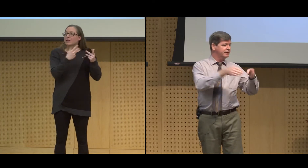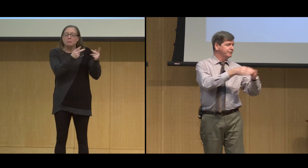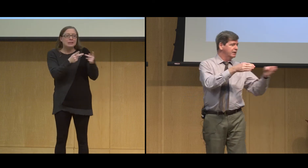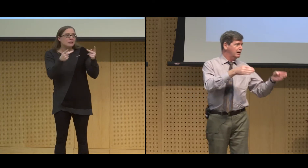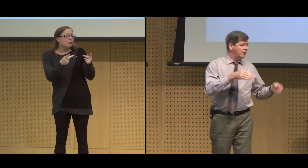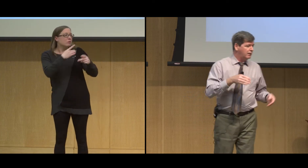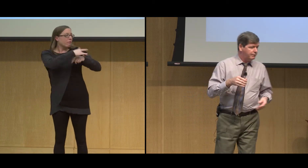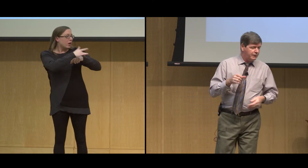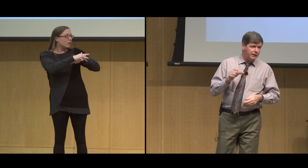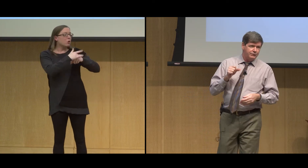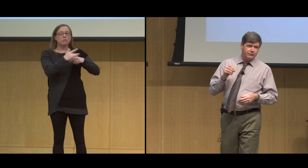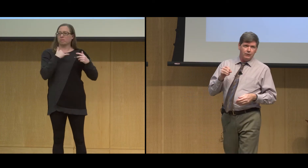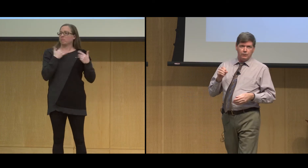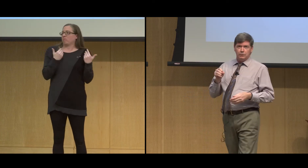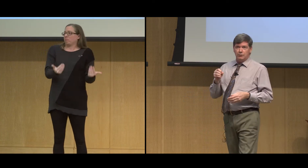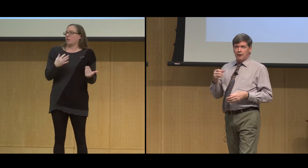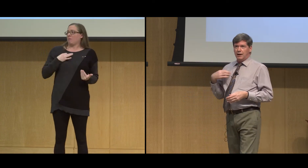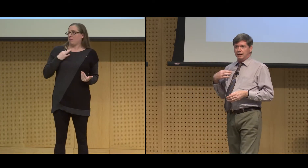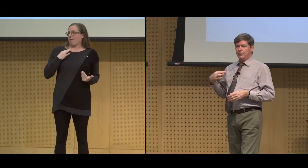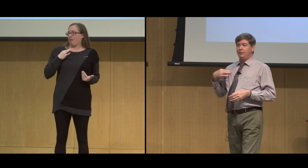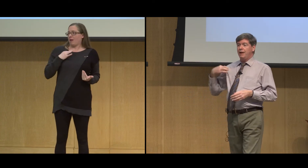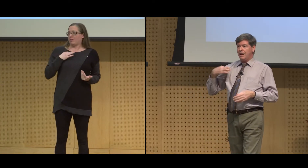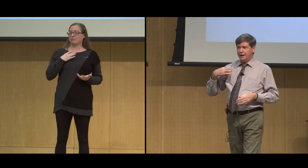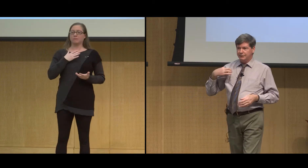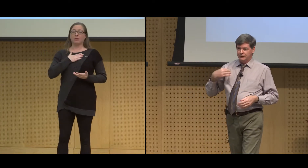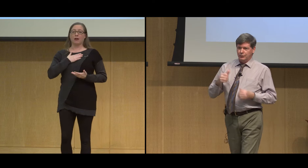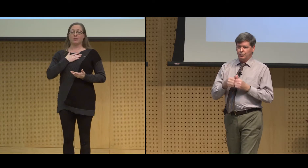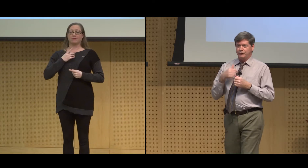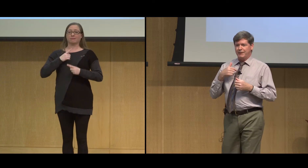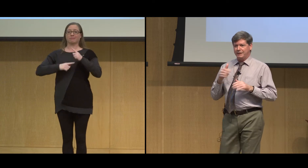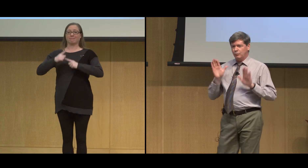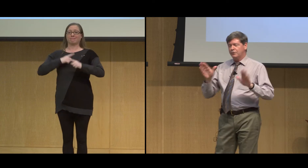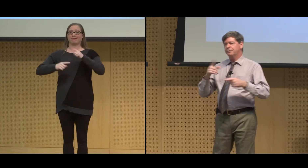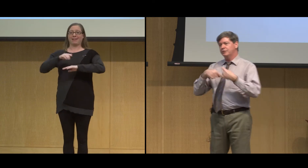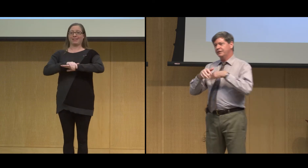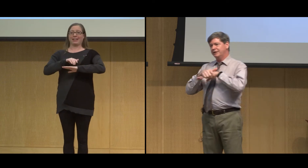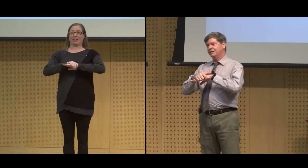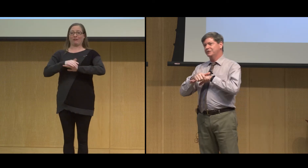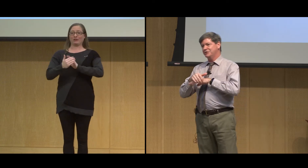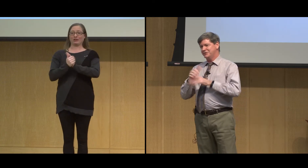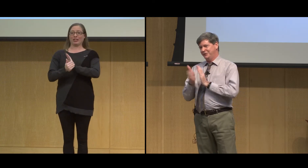Um, and so I applied with my wonderful Signed English skills.